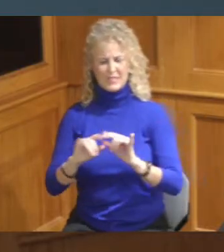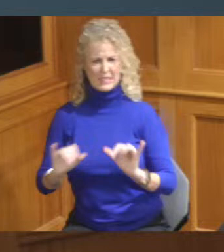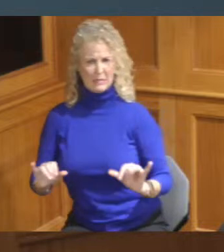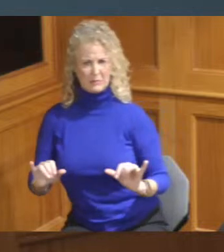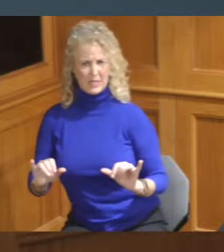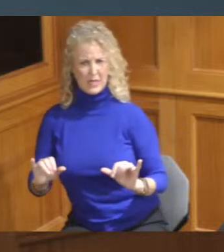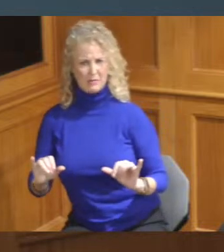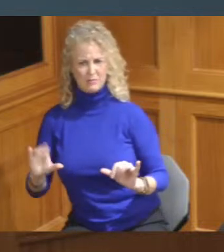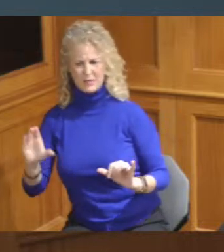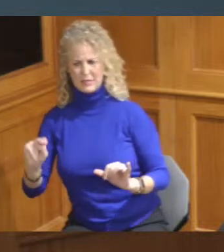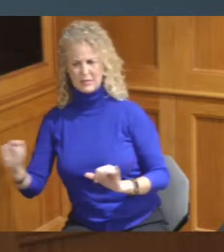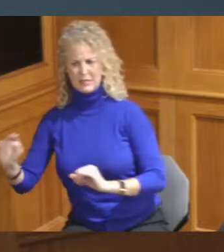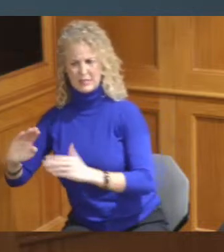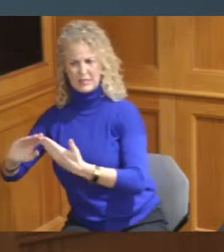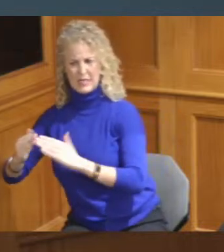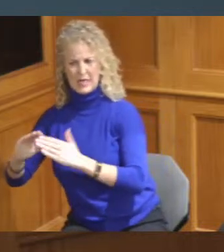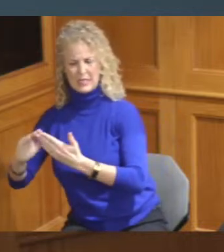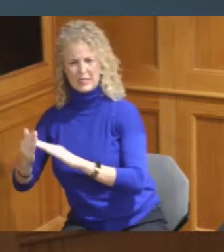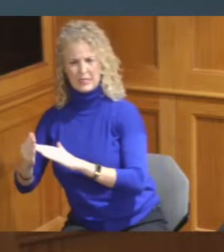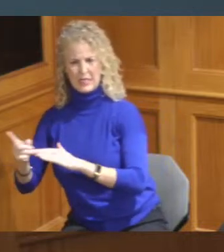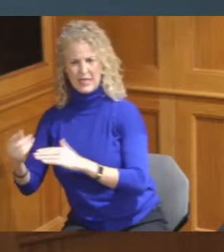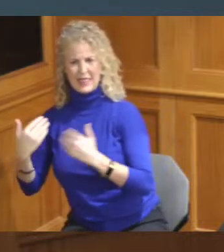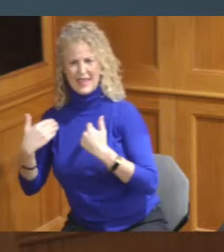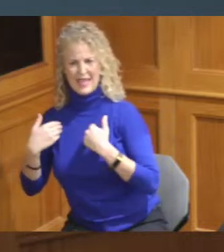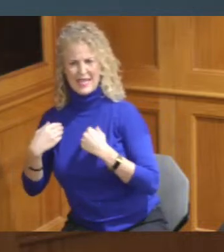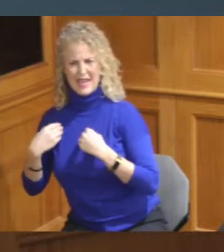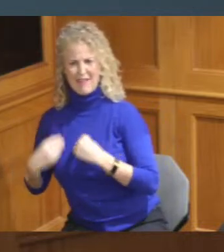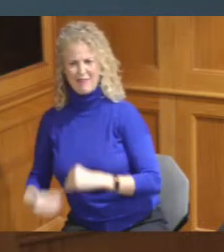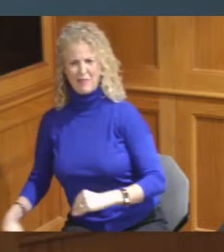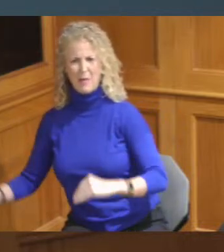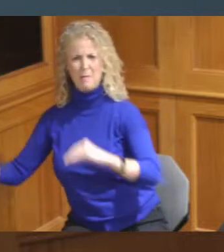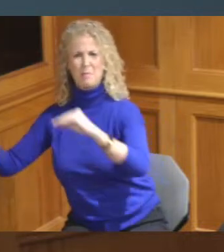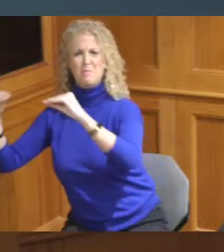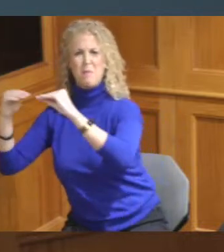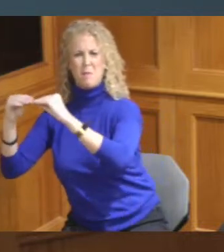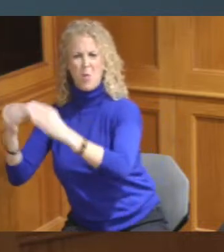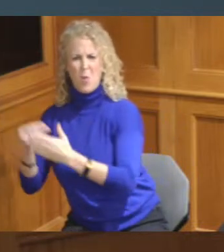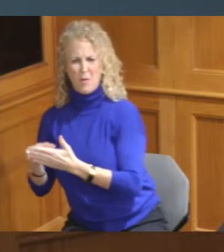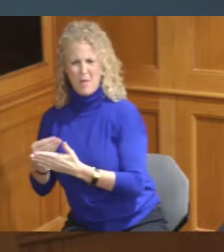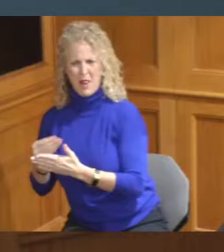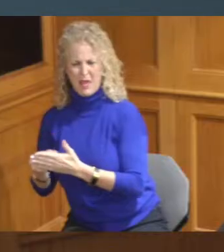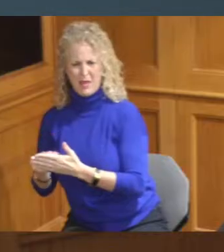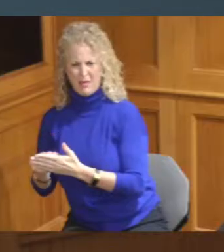the city of Cincinnati has additional resources that could help sustain these programs,